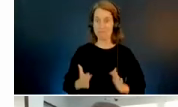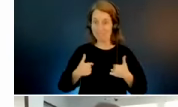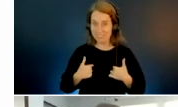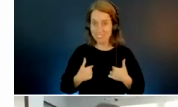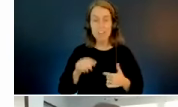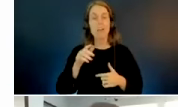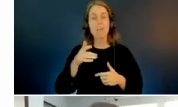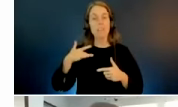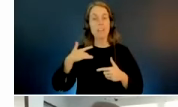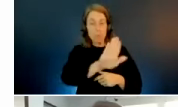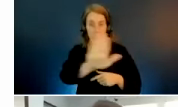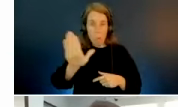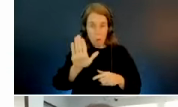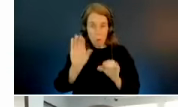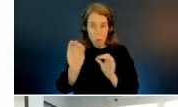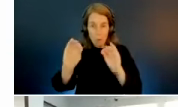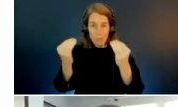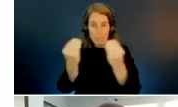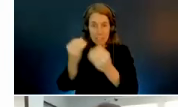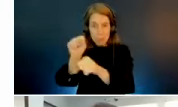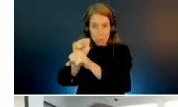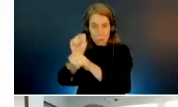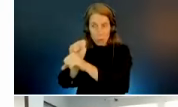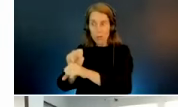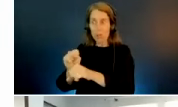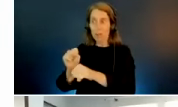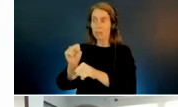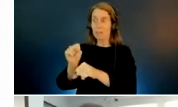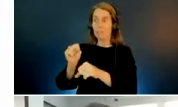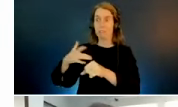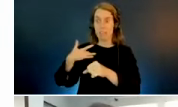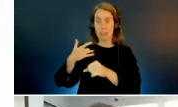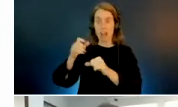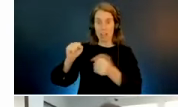would benefit from a session about voting or a session about guardianship or a session about